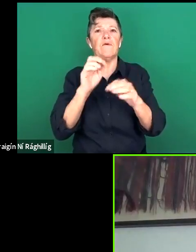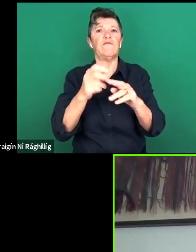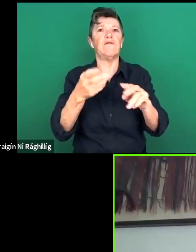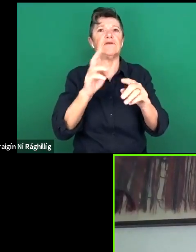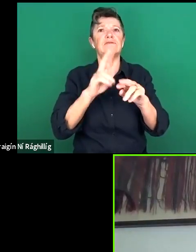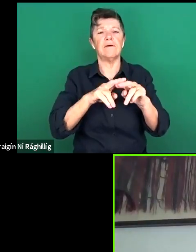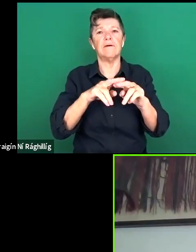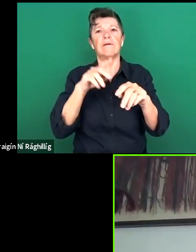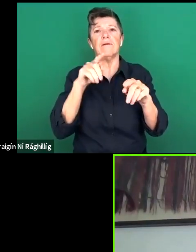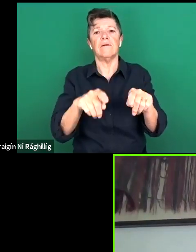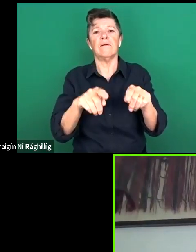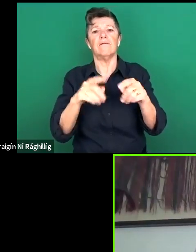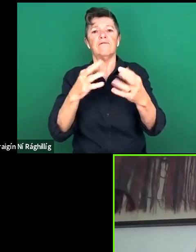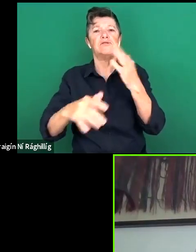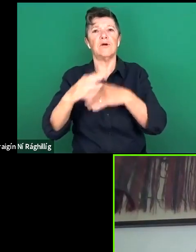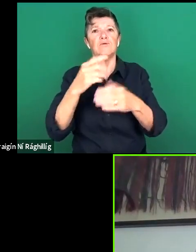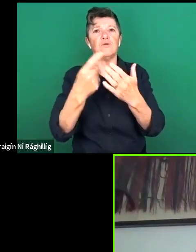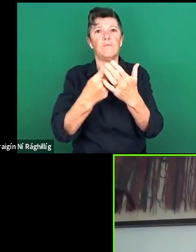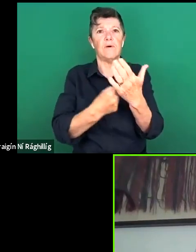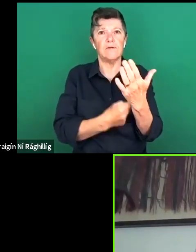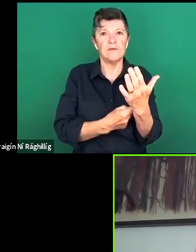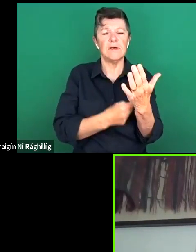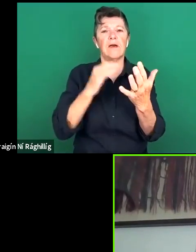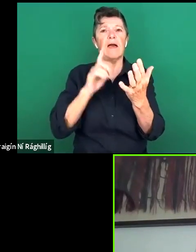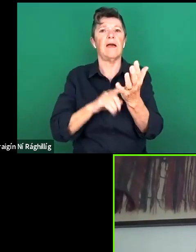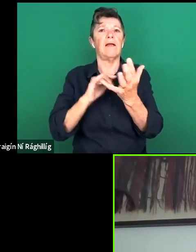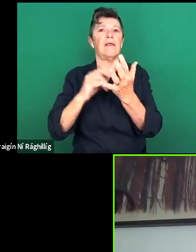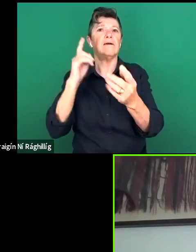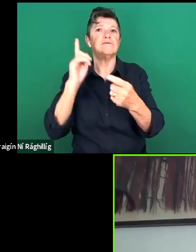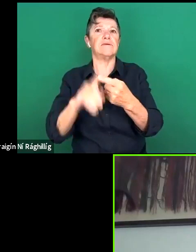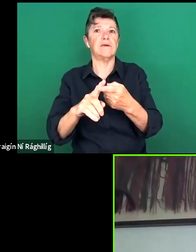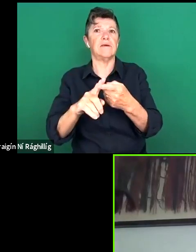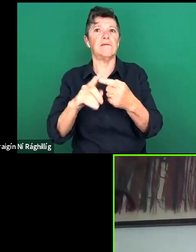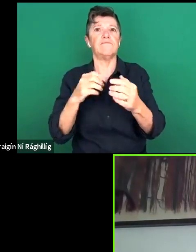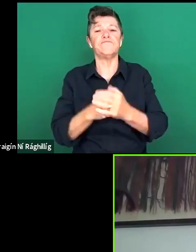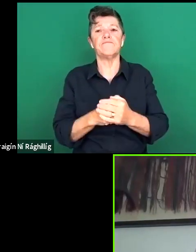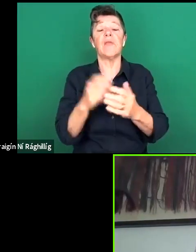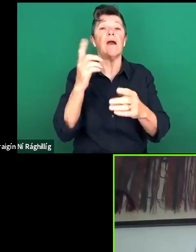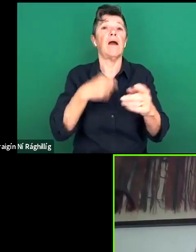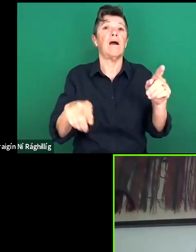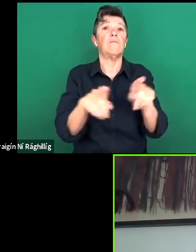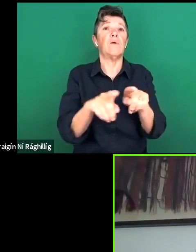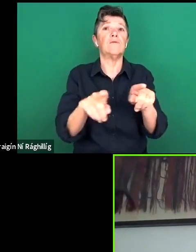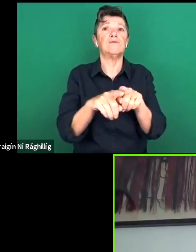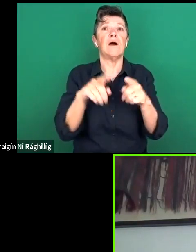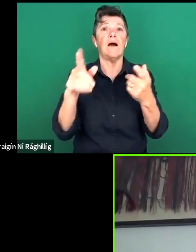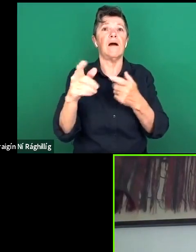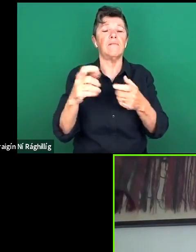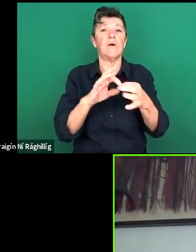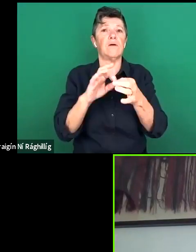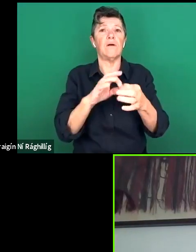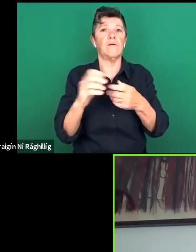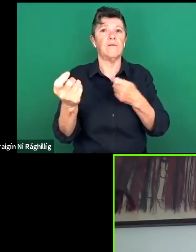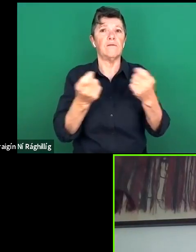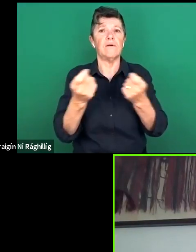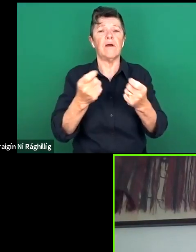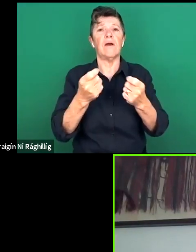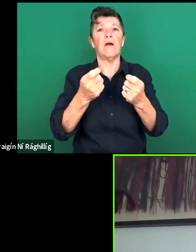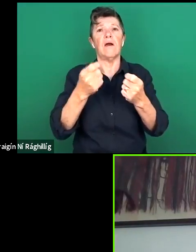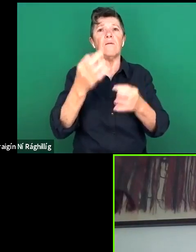for Social and Economic Equity key note lecture and part of LSE broad ranging public lecture programme. I'm